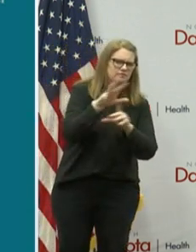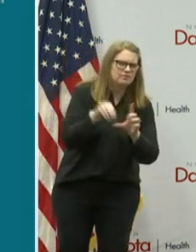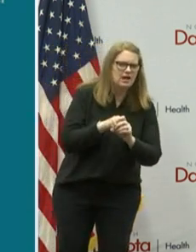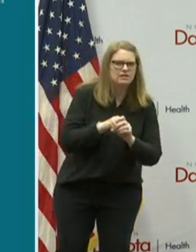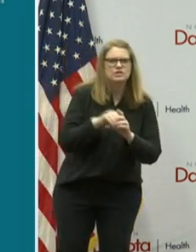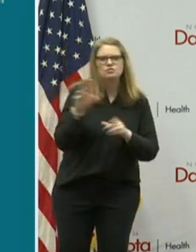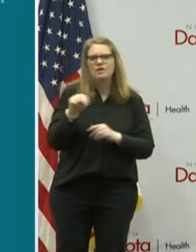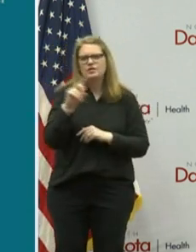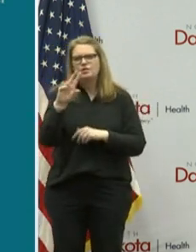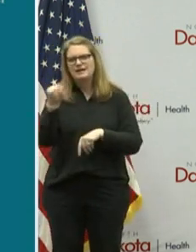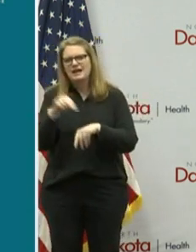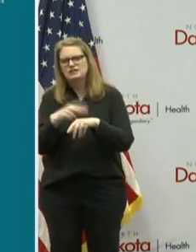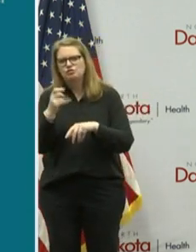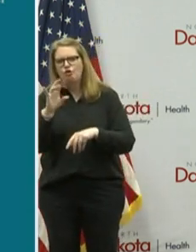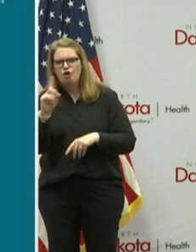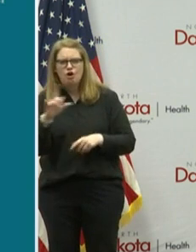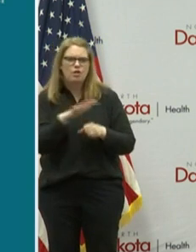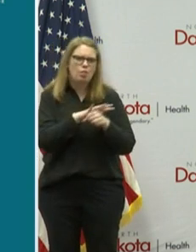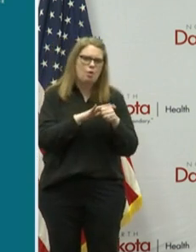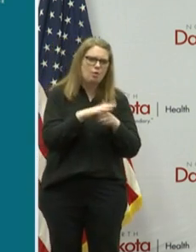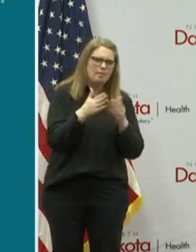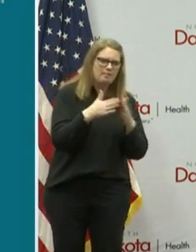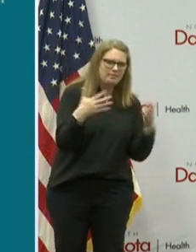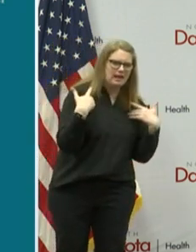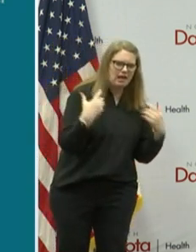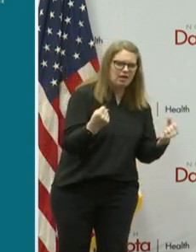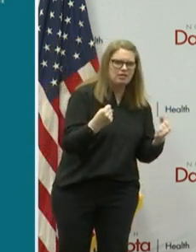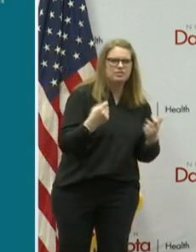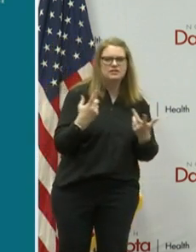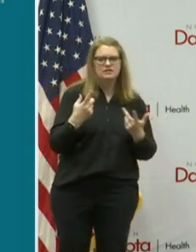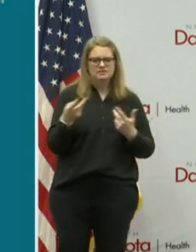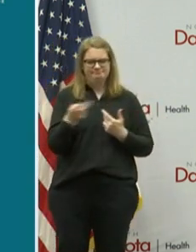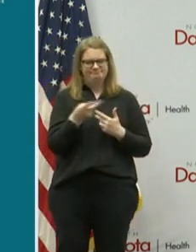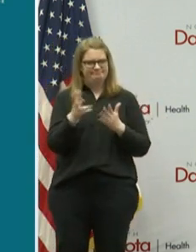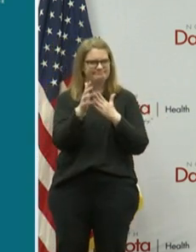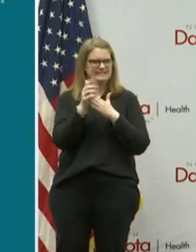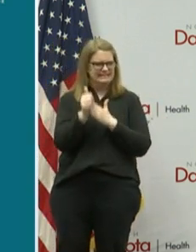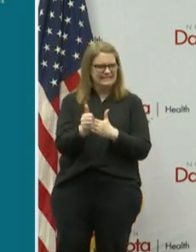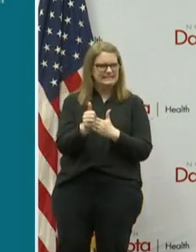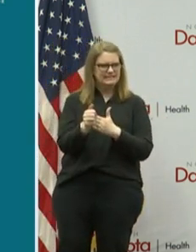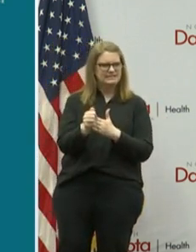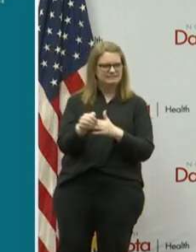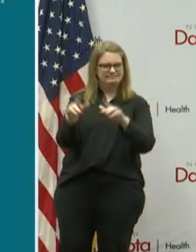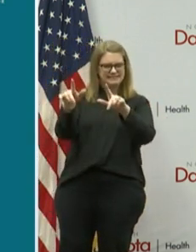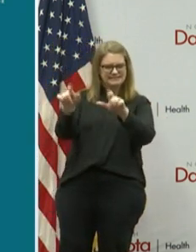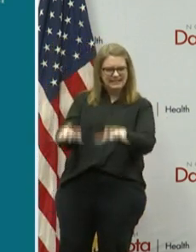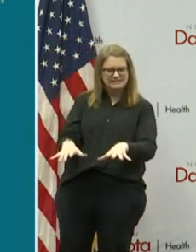OF TESTS DONE OVER THE WEEKEND, A BIG SHOUT-OUT TO ALL INVOLVED, LOCAL HEALTH OFFICIALS,